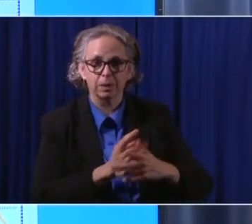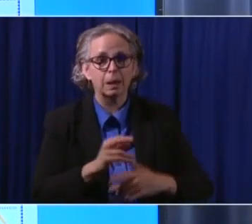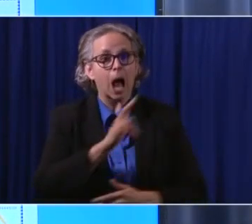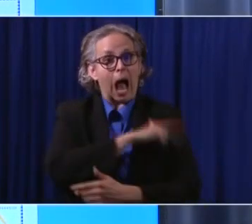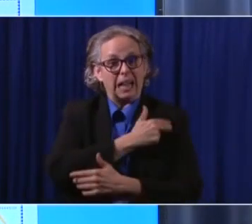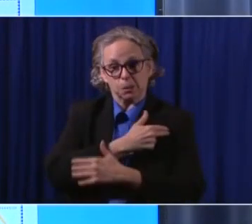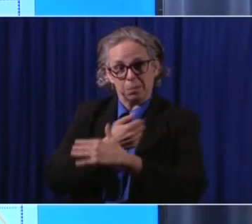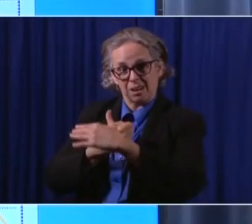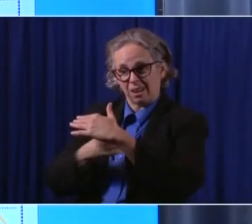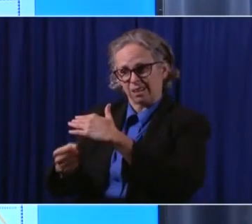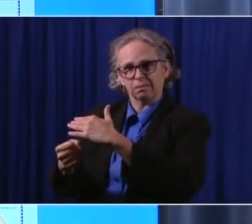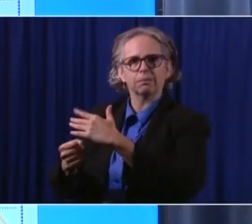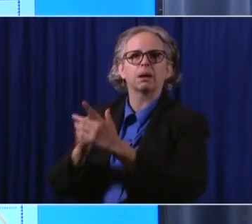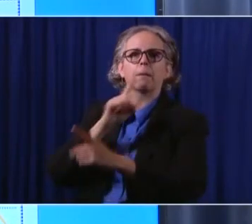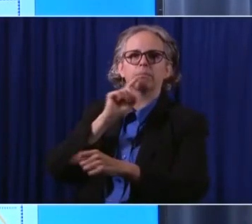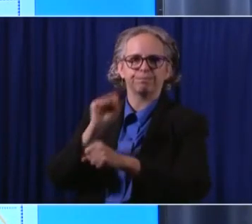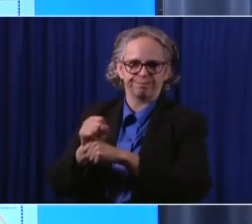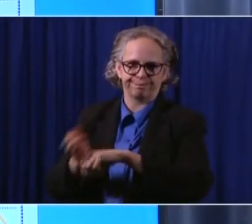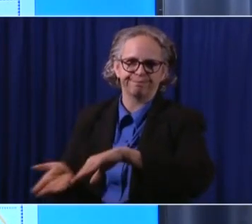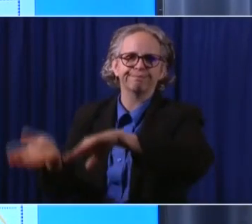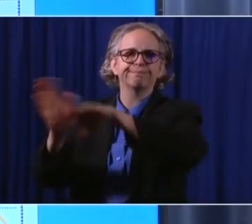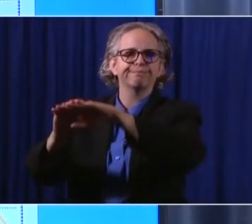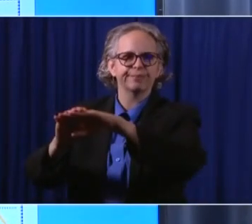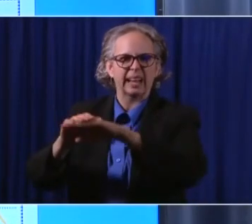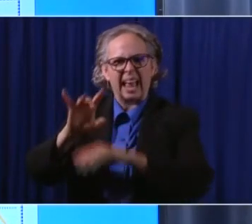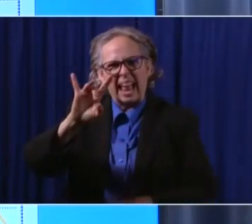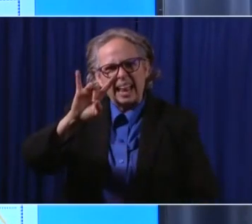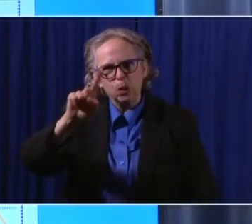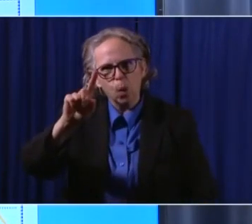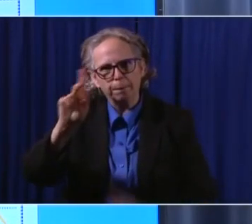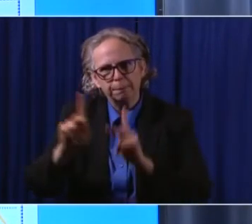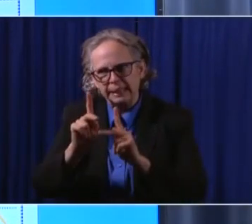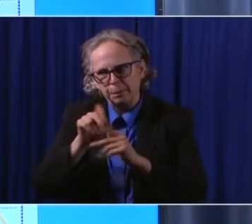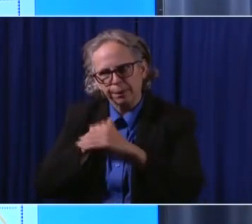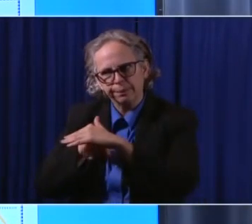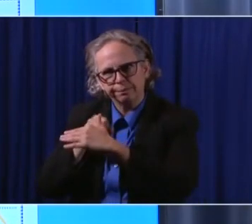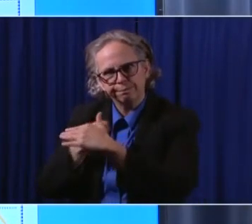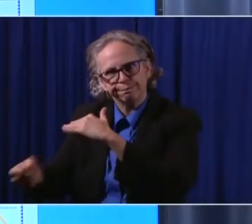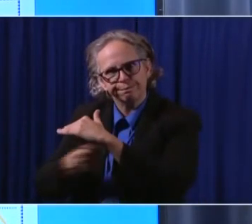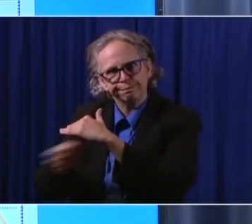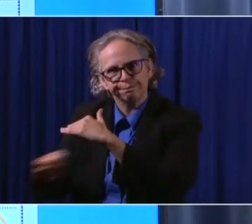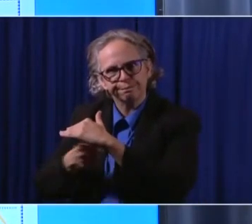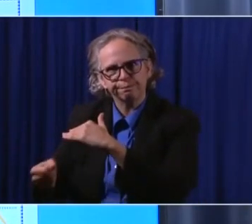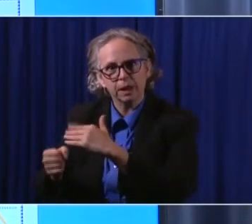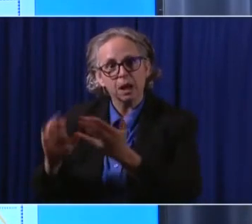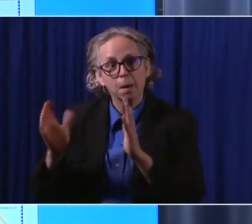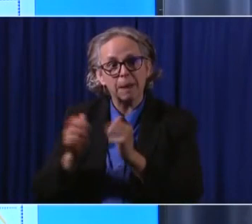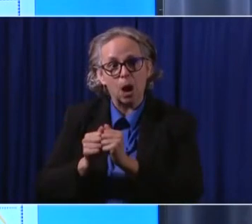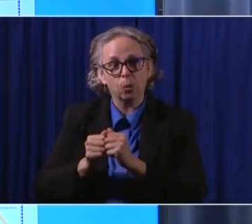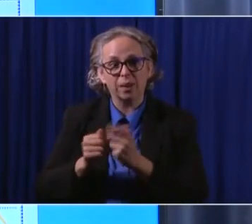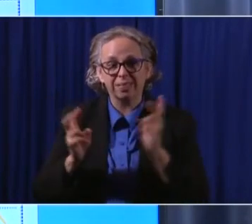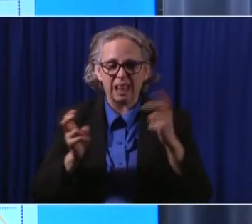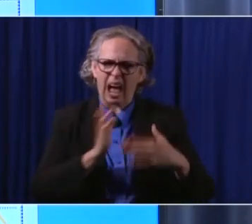DEPTHS THE LAST 24 HOURS WHERE 15 OF OUR FELLOW CITIZENS, THE 21 DAY AVERAGE IS 18, SO THAT'S A LITTLE BIT UNDER THAT. HOSPITALIZATION IS UP ABOVE THE